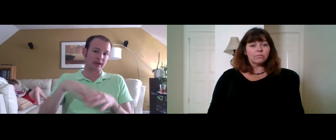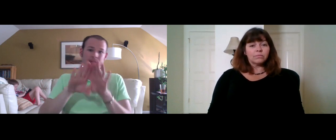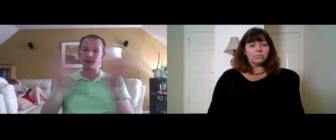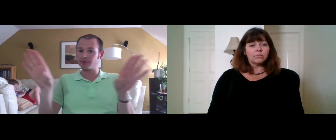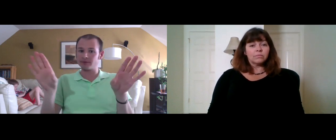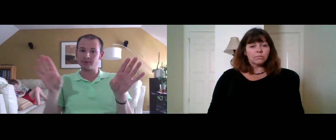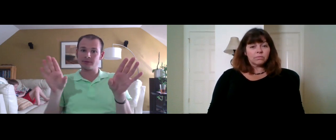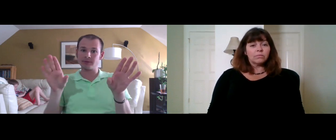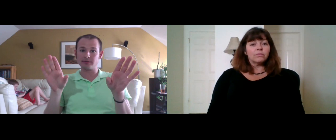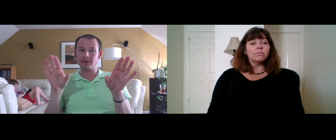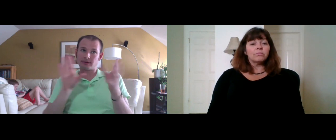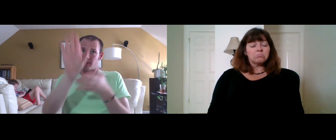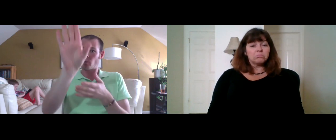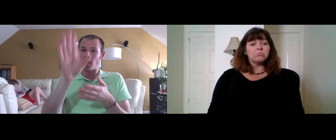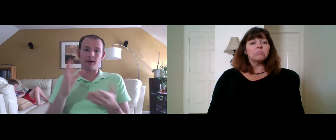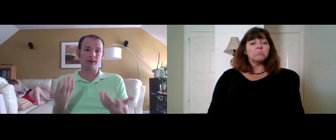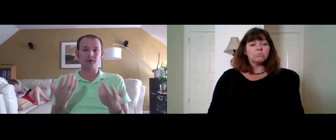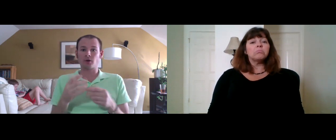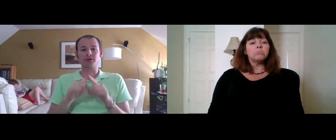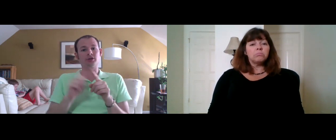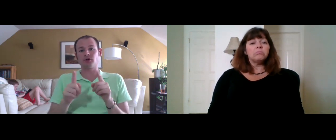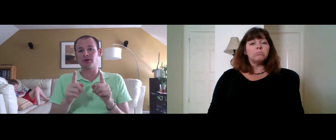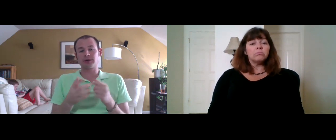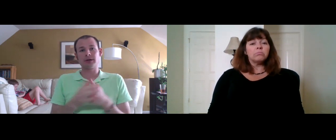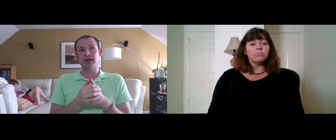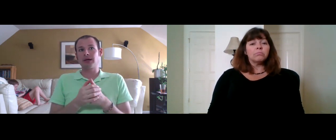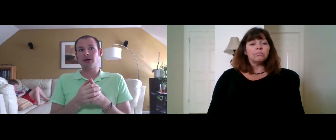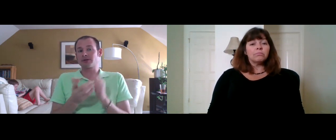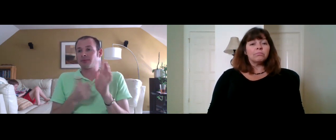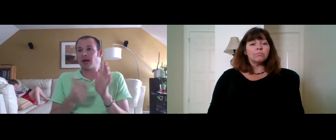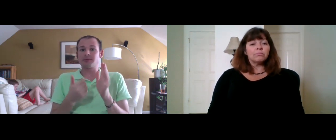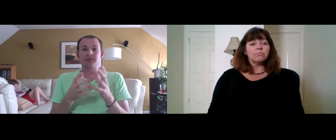on the wall you know there's different you know sometimes it's as